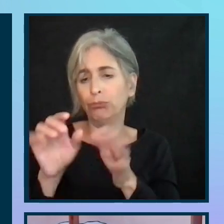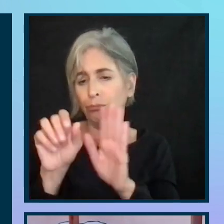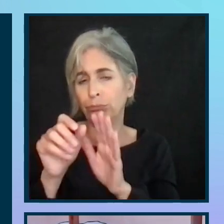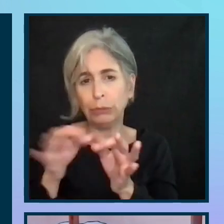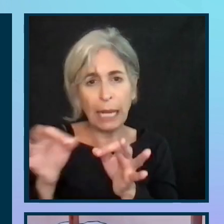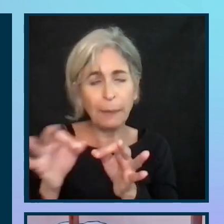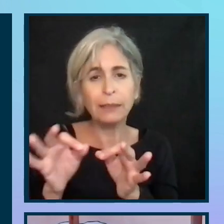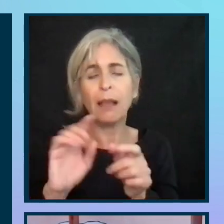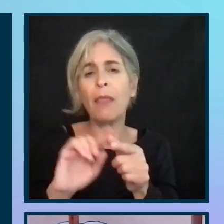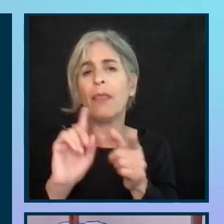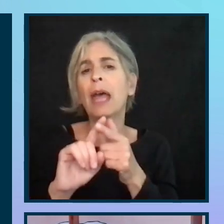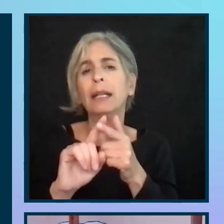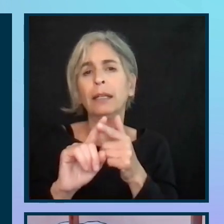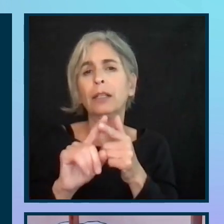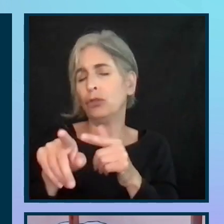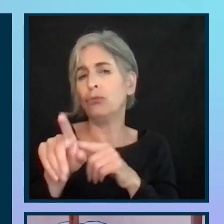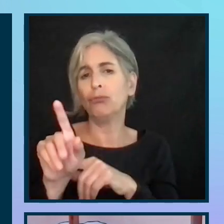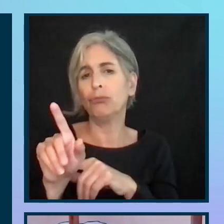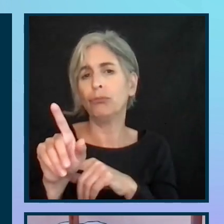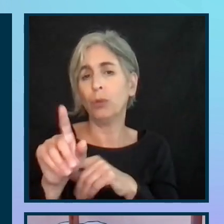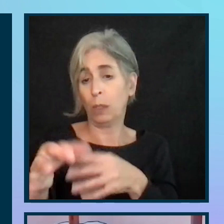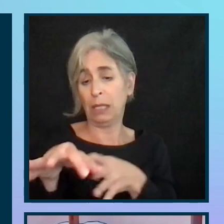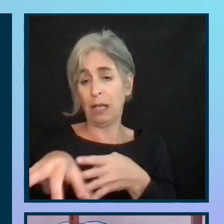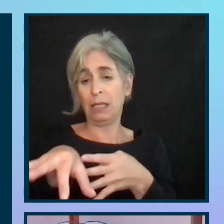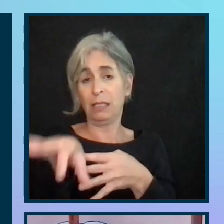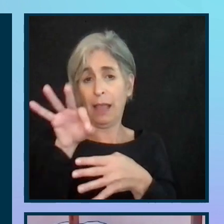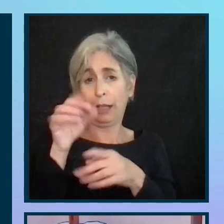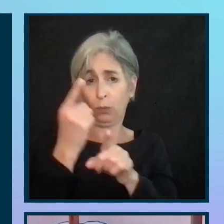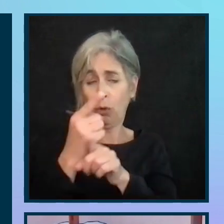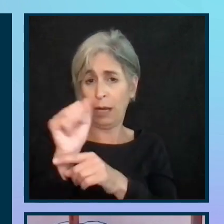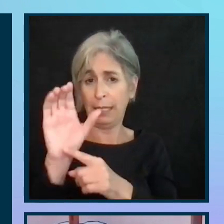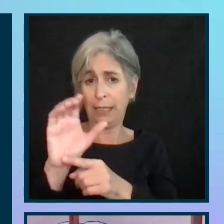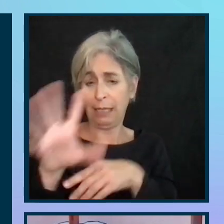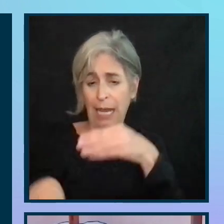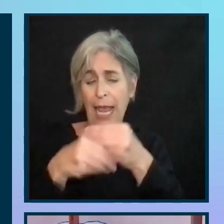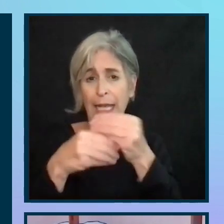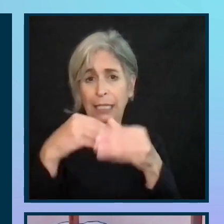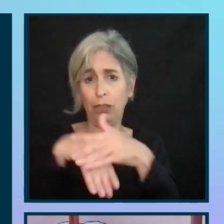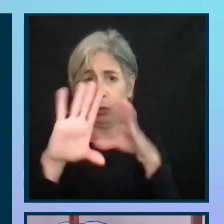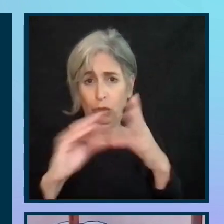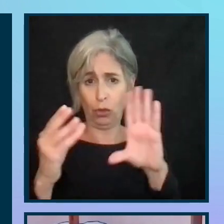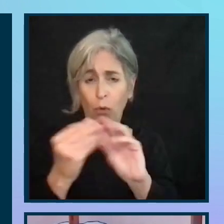and then you would select the appropriate AC, put them into your story and fill in the blanks, right?